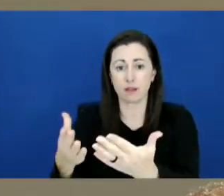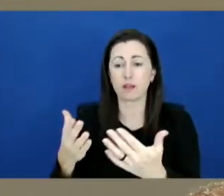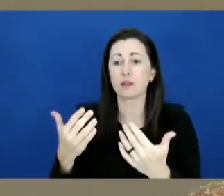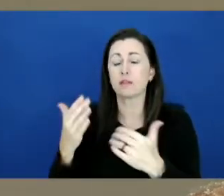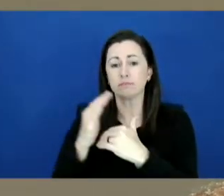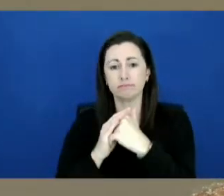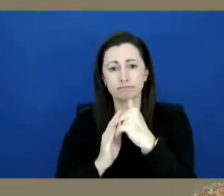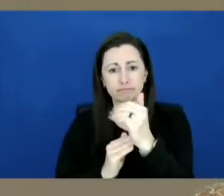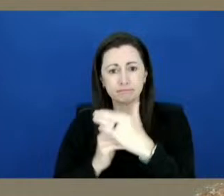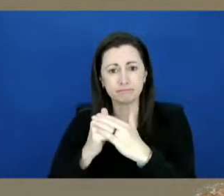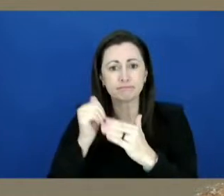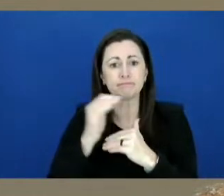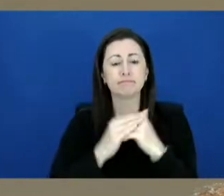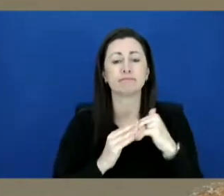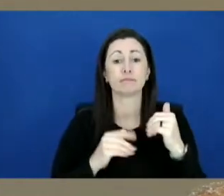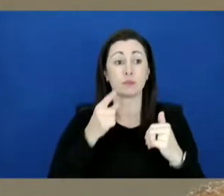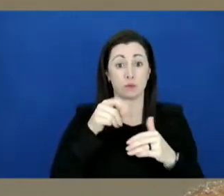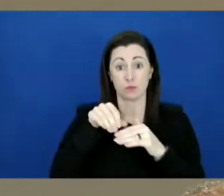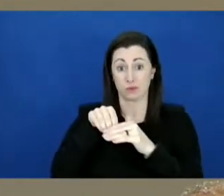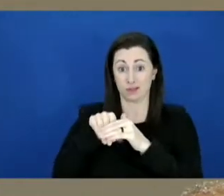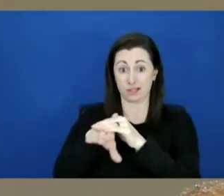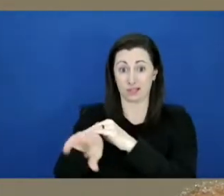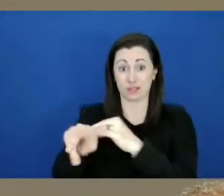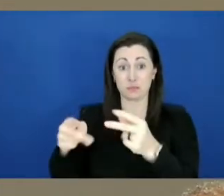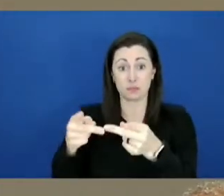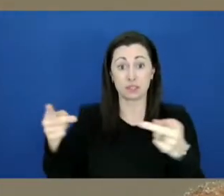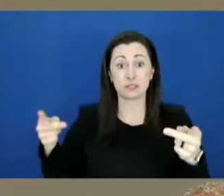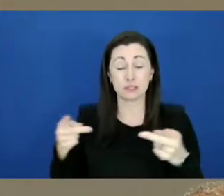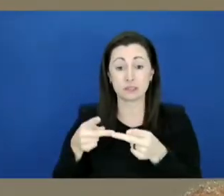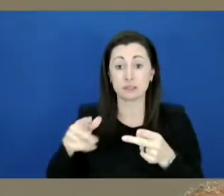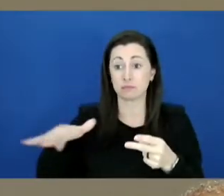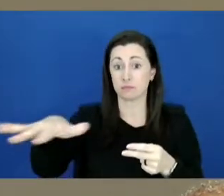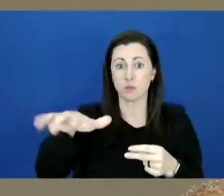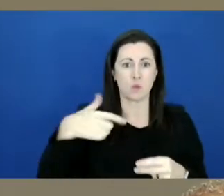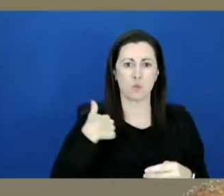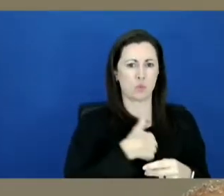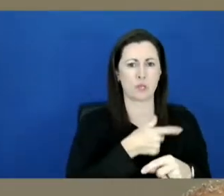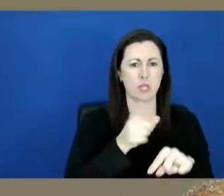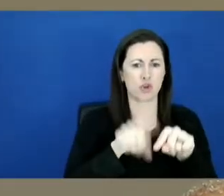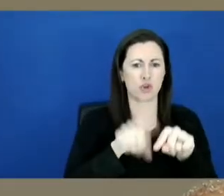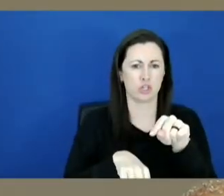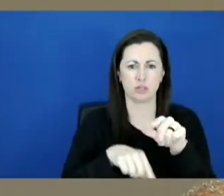PROVIDING SUPPORT, YOU'RE